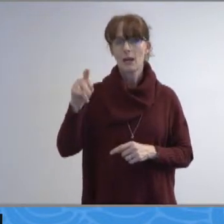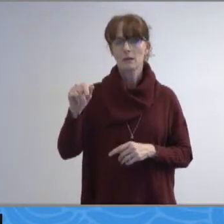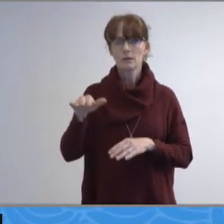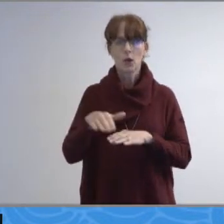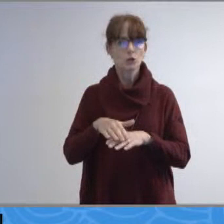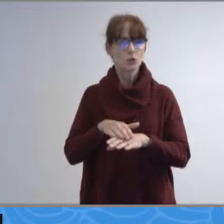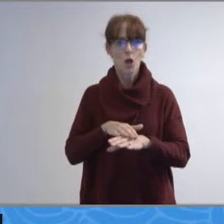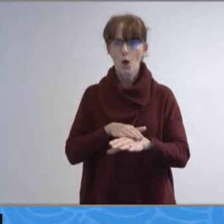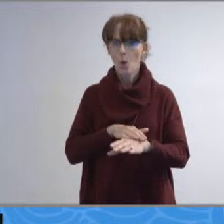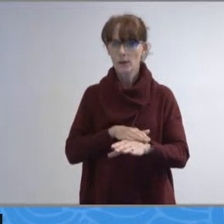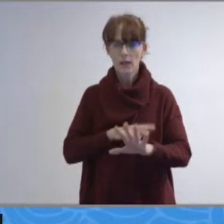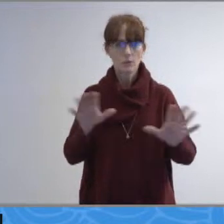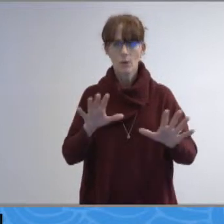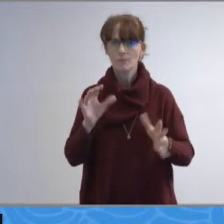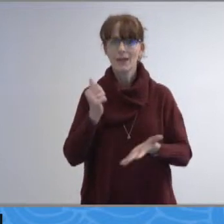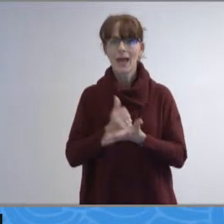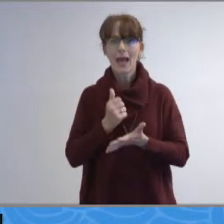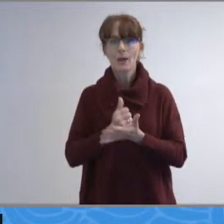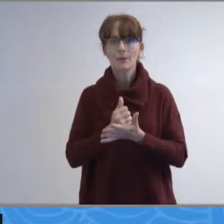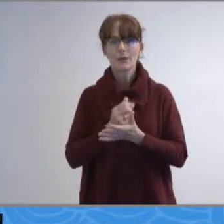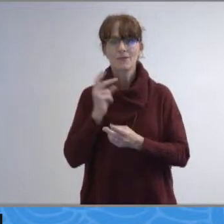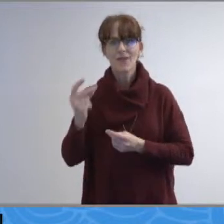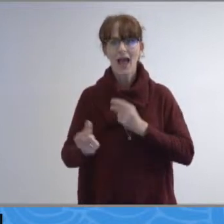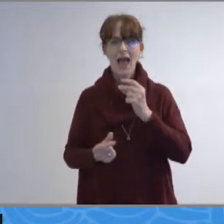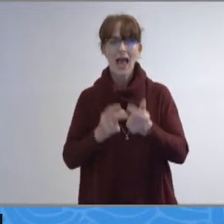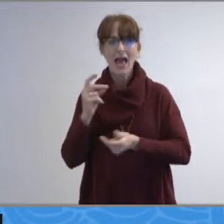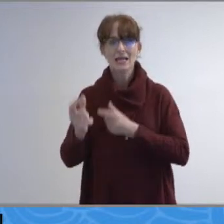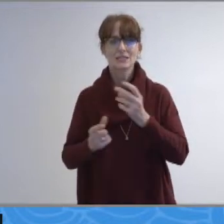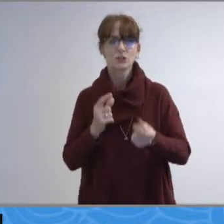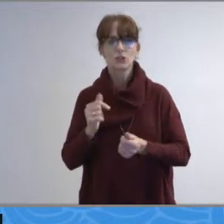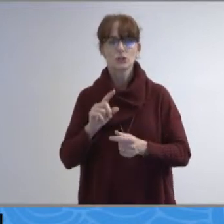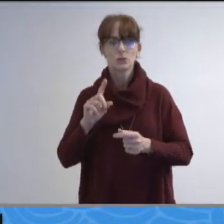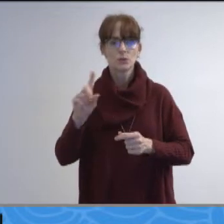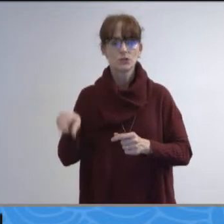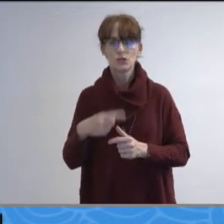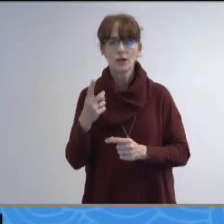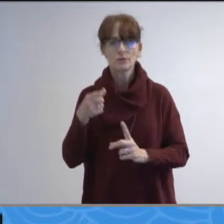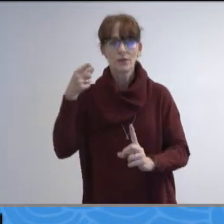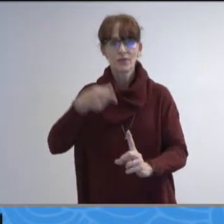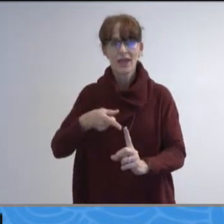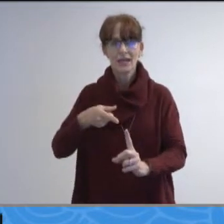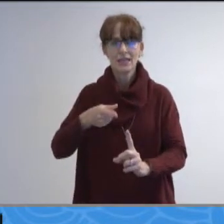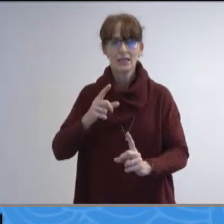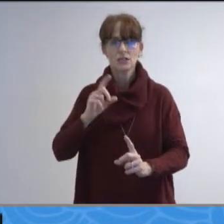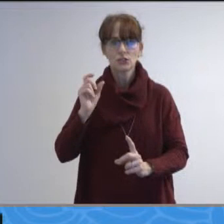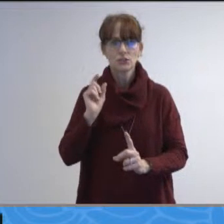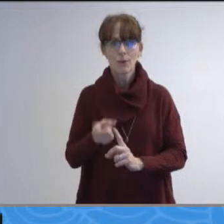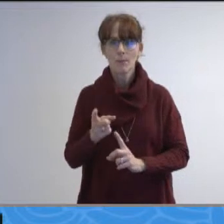This is about helping students go faster with just what they need in just the moment they needed it.